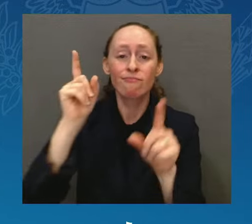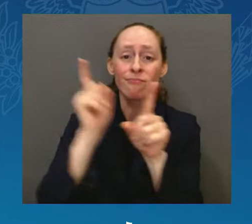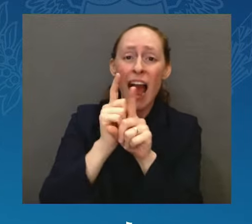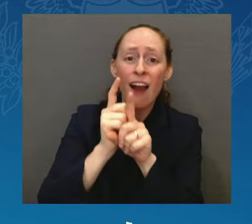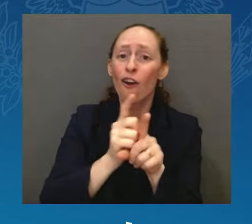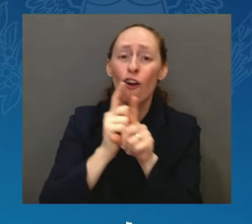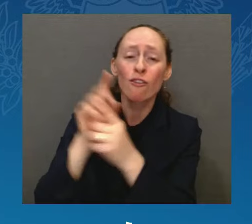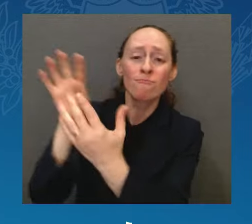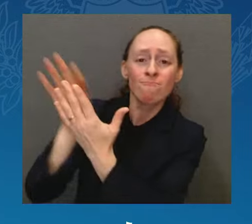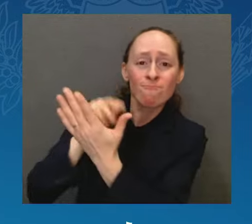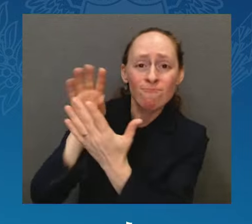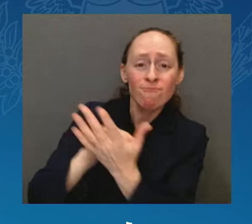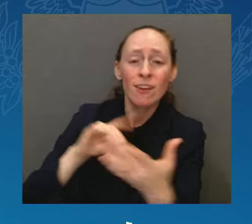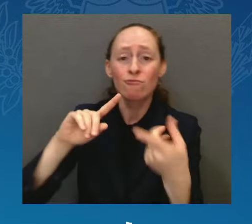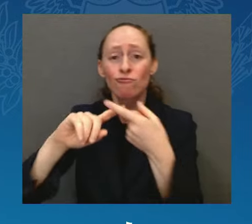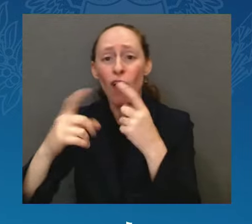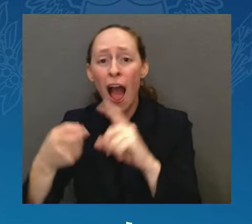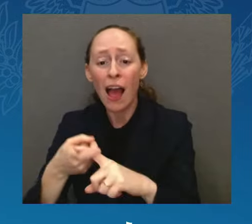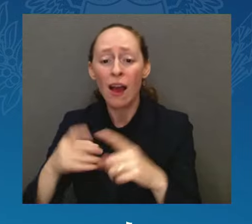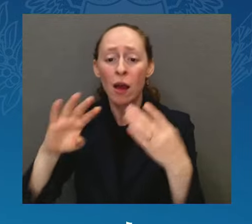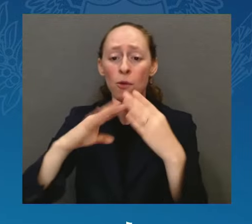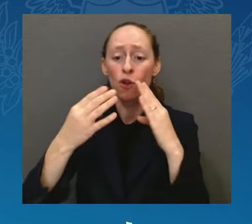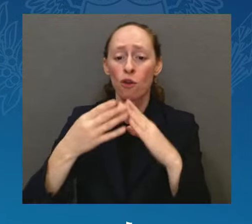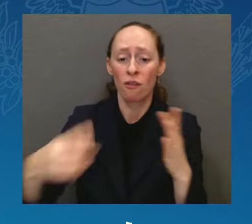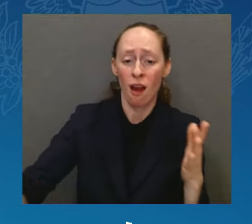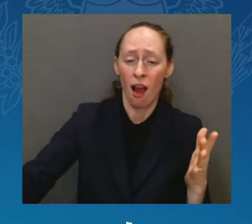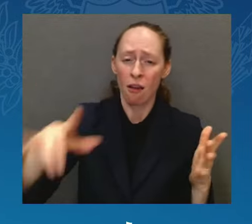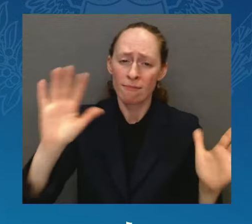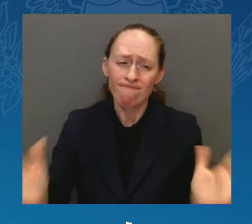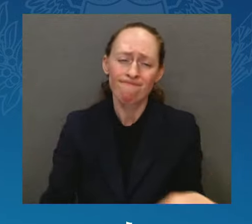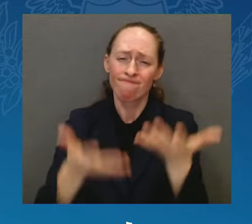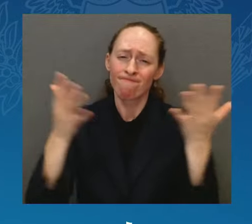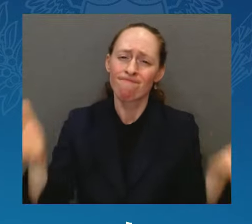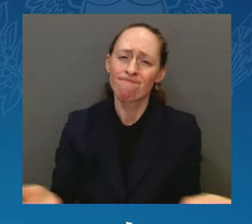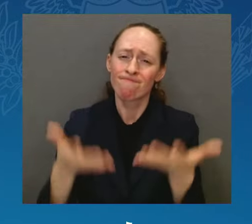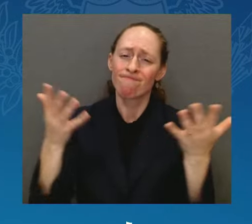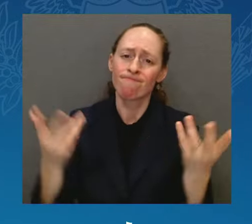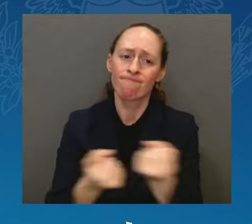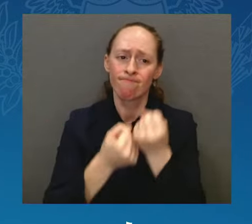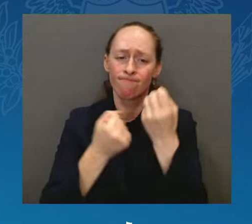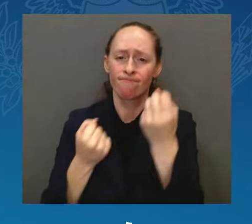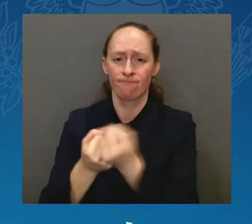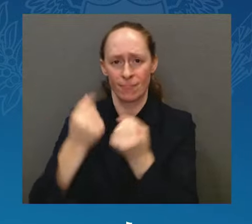who help each other find their way. So, thank you for joining us here tonight.